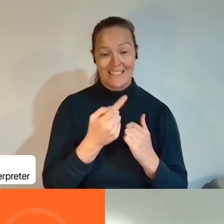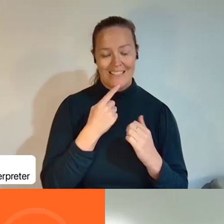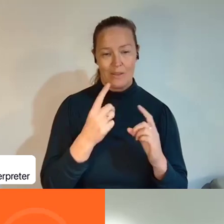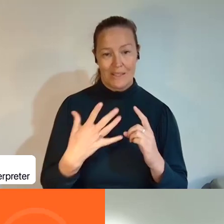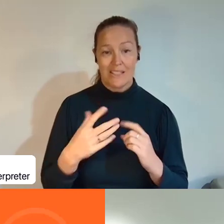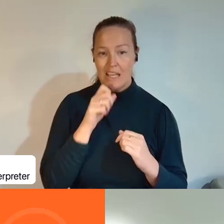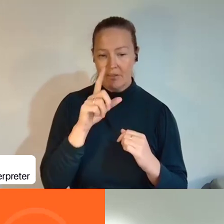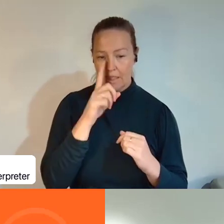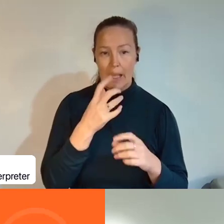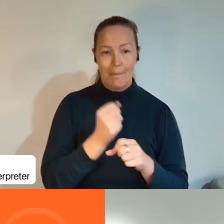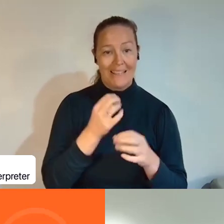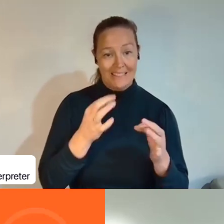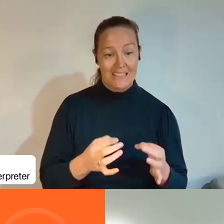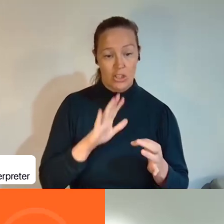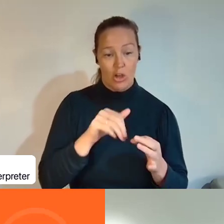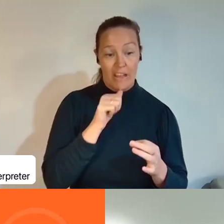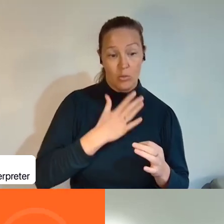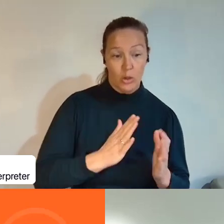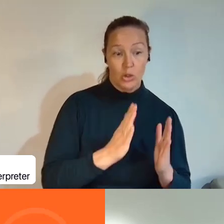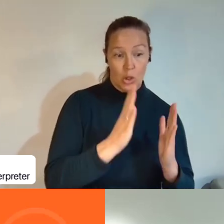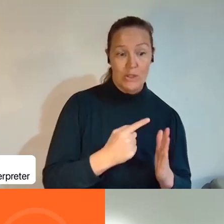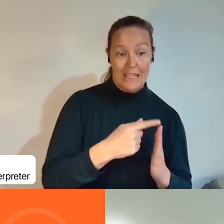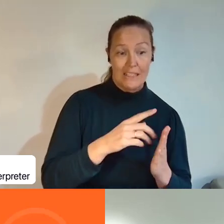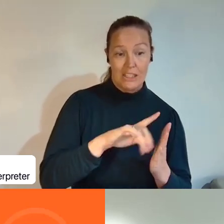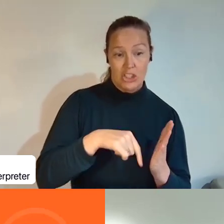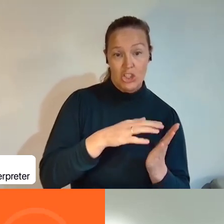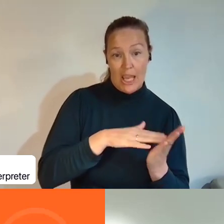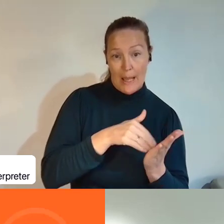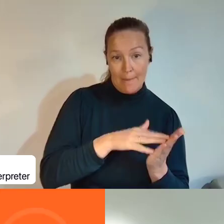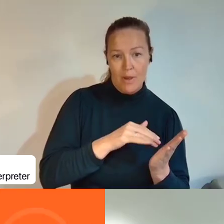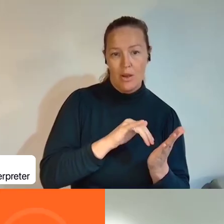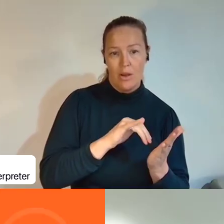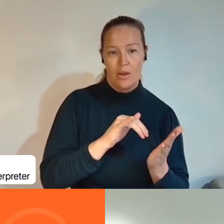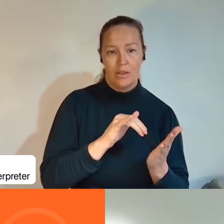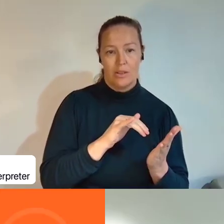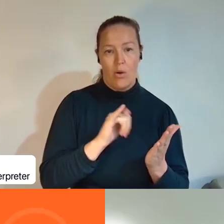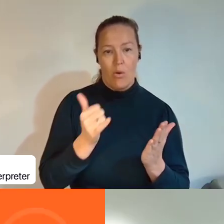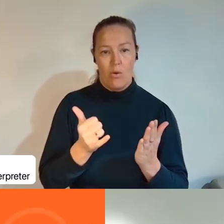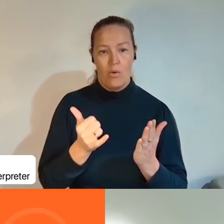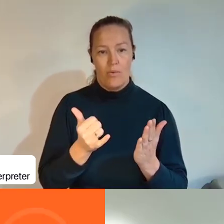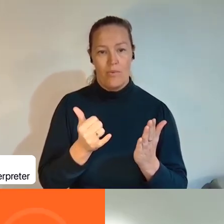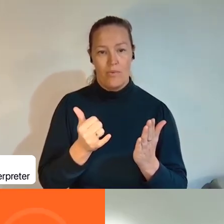between having toast and jam having Marmalade and jam on your toast, how can you make a decision,